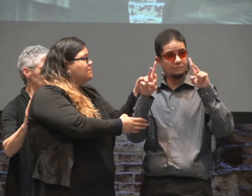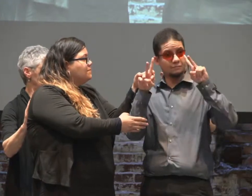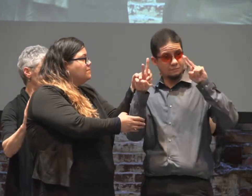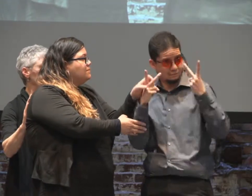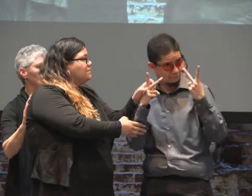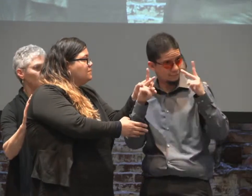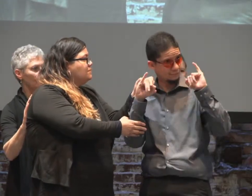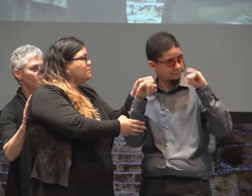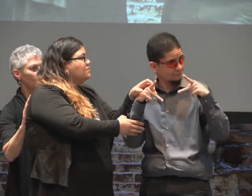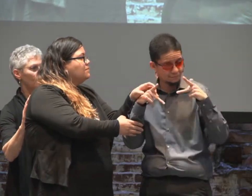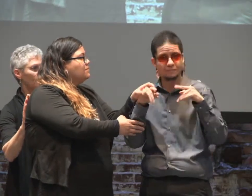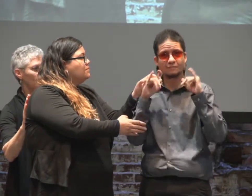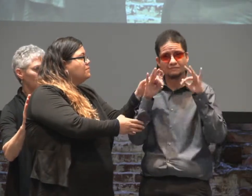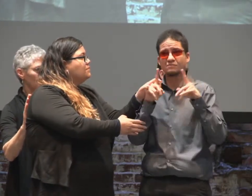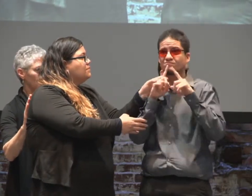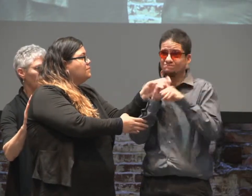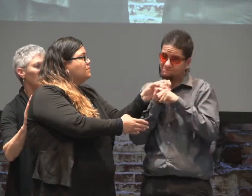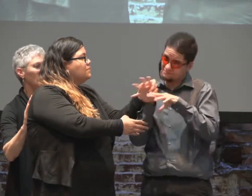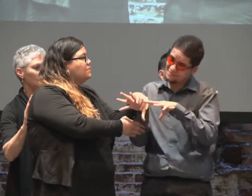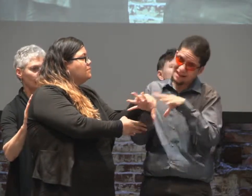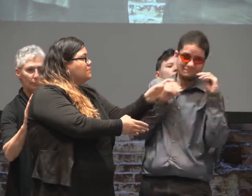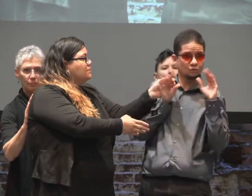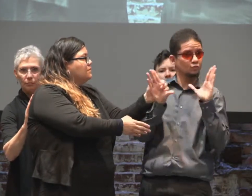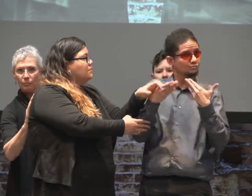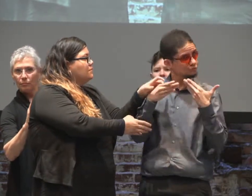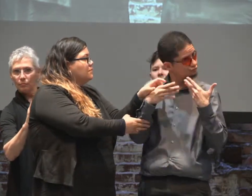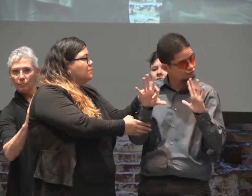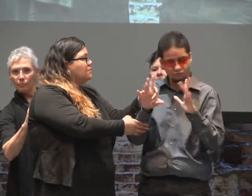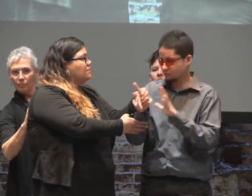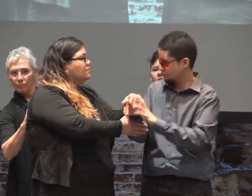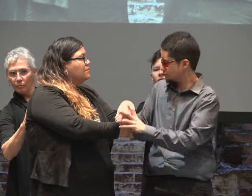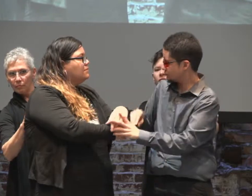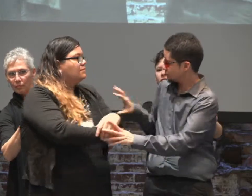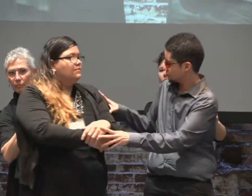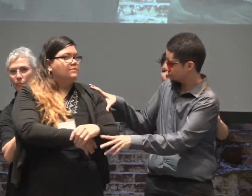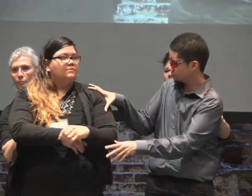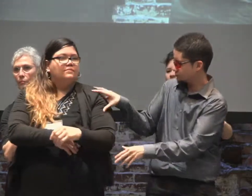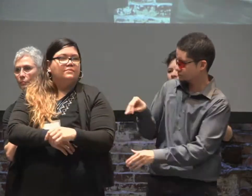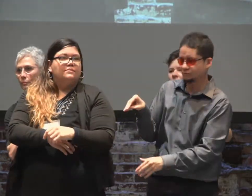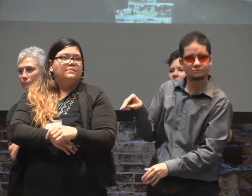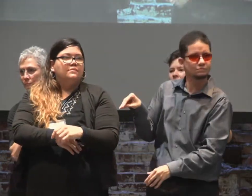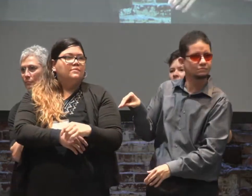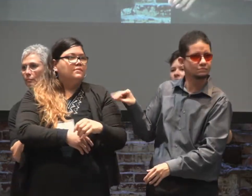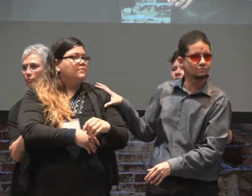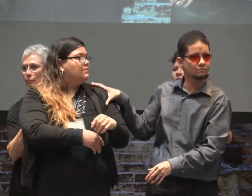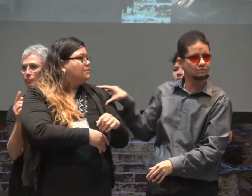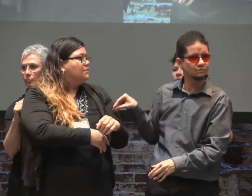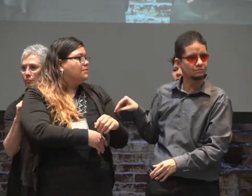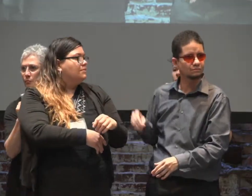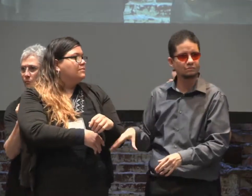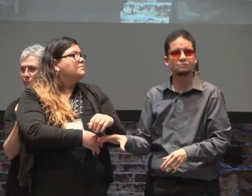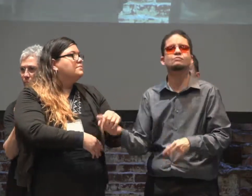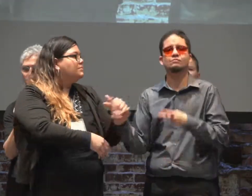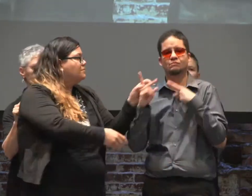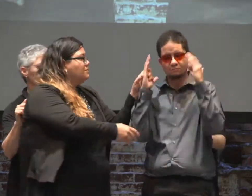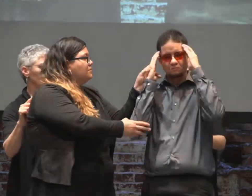which essentially means, I'll be right back, I'm leaving the space, but I shall return. Again, this, or that,